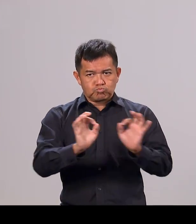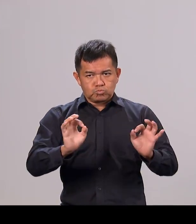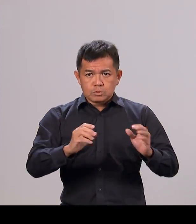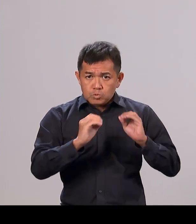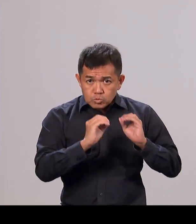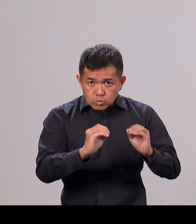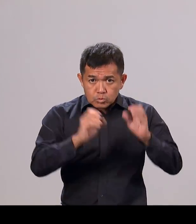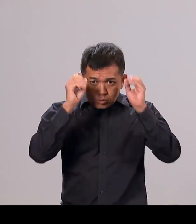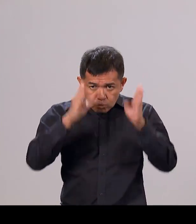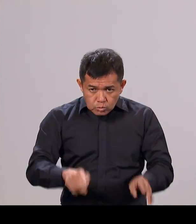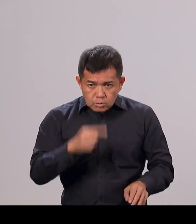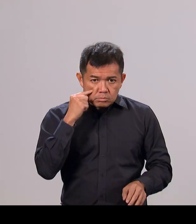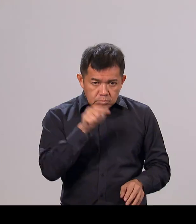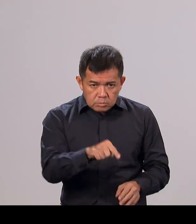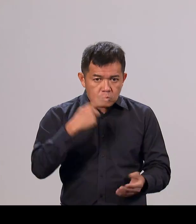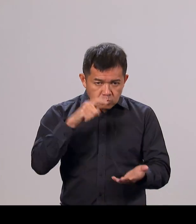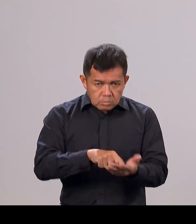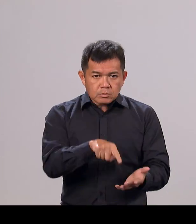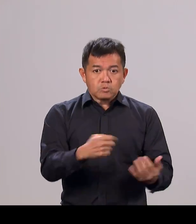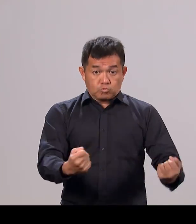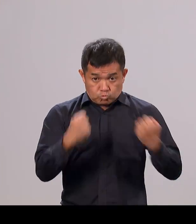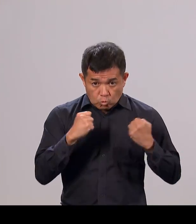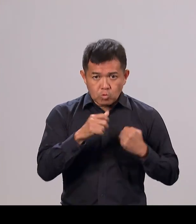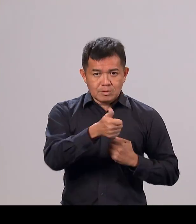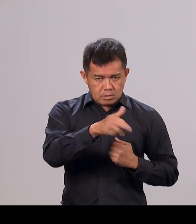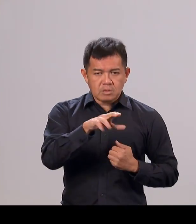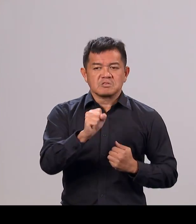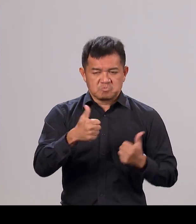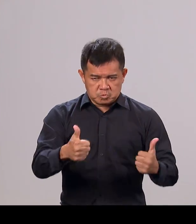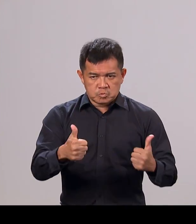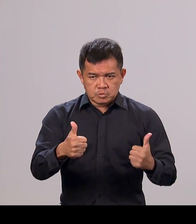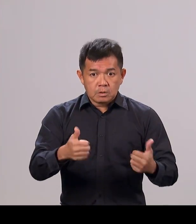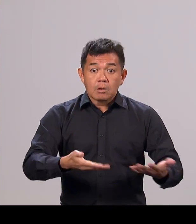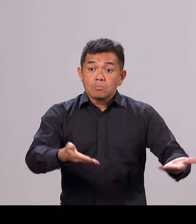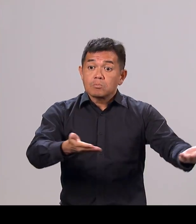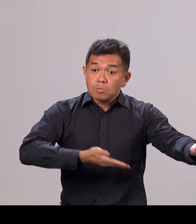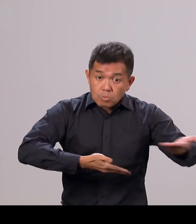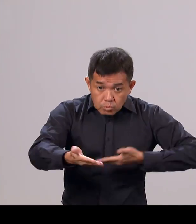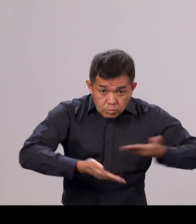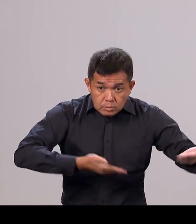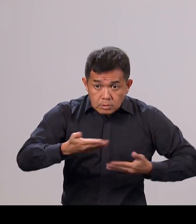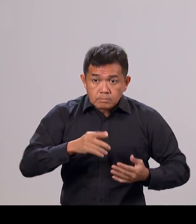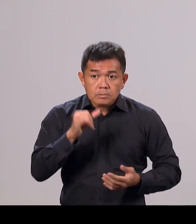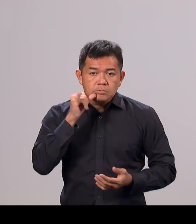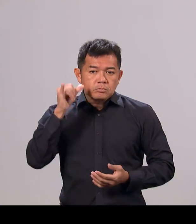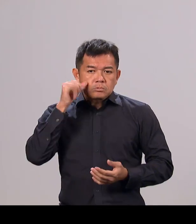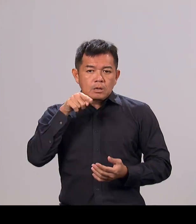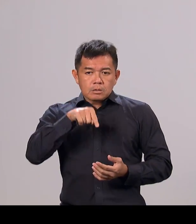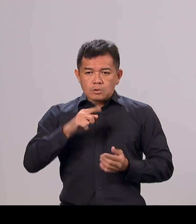I welcome the call from the Malay/Muslim community leaders yesterday to make the ARS compulsory.